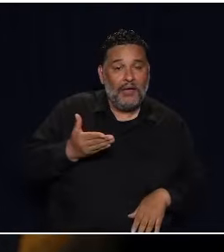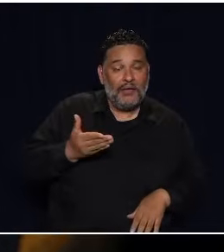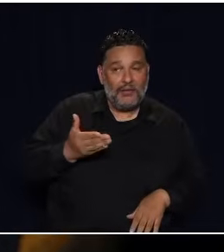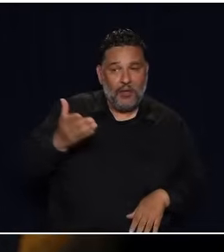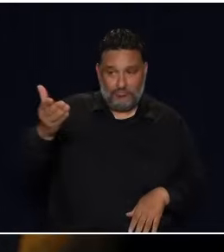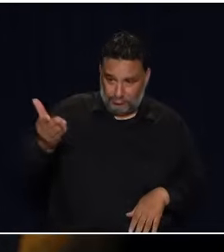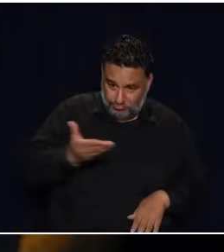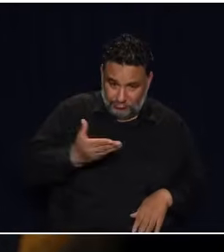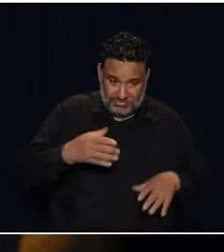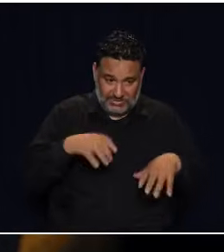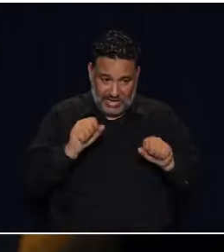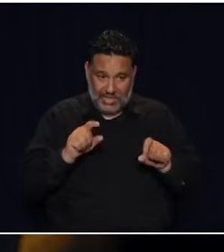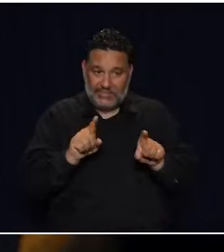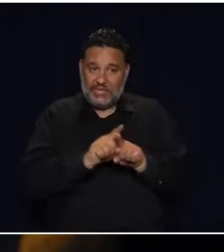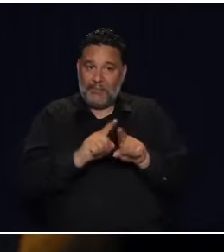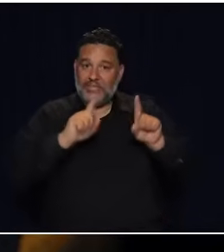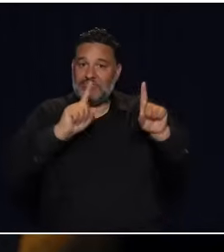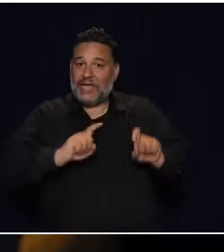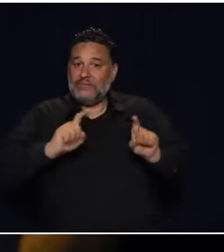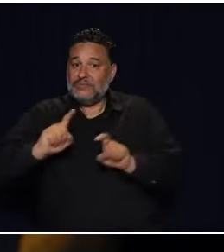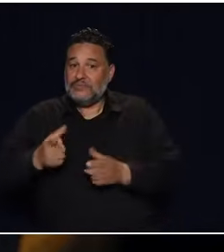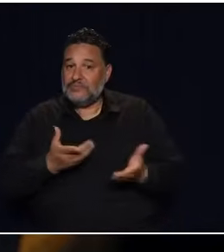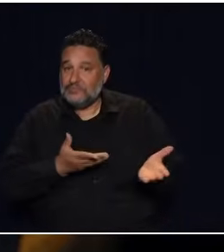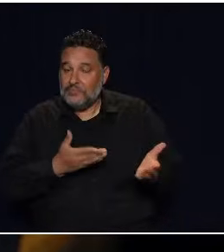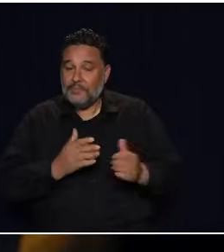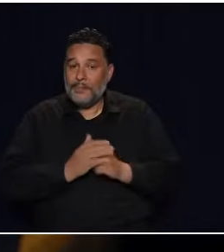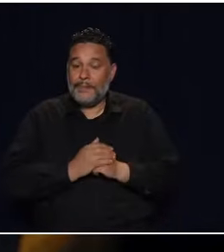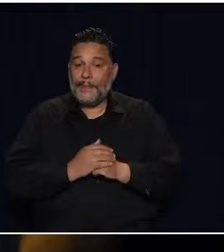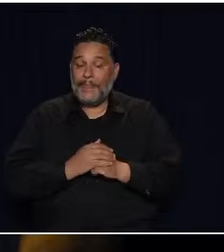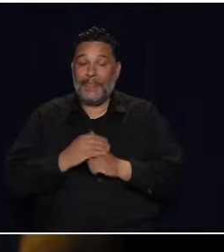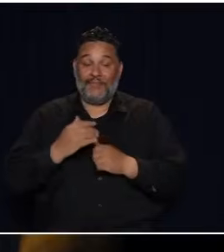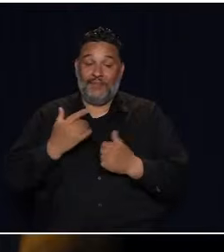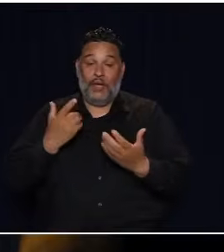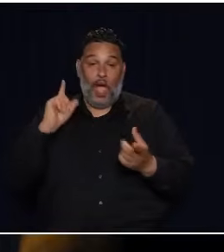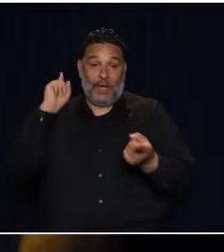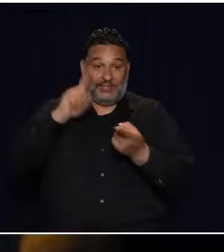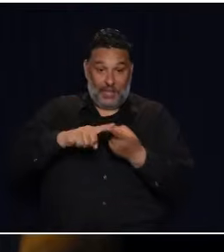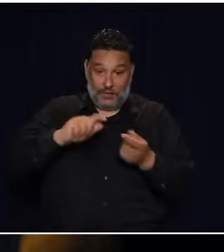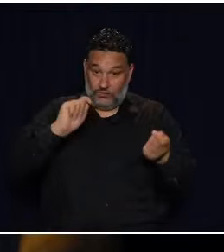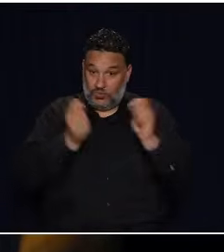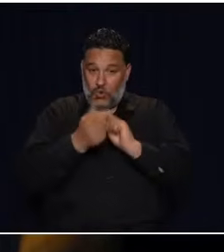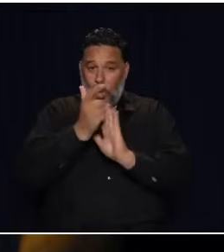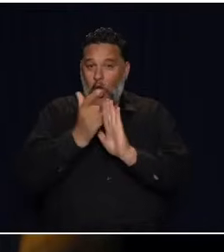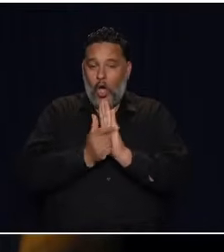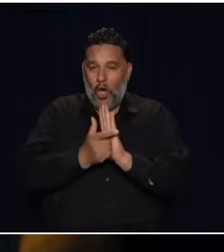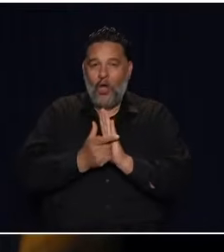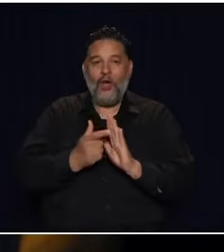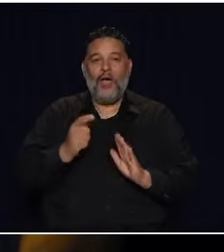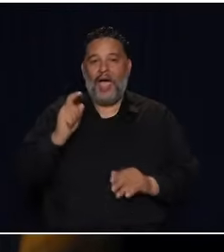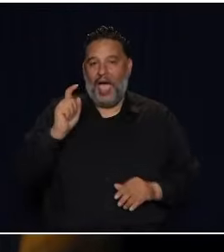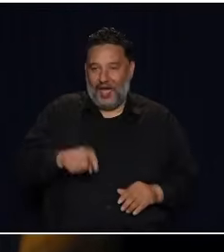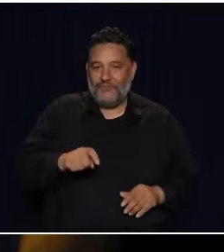THERE IS NO LAW THAT SAYS I COULDN'T INVITE THEM IN.